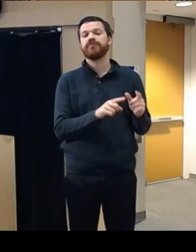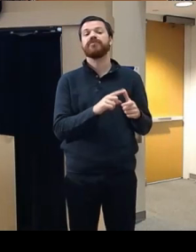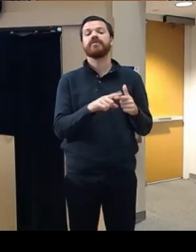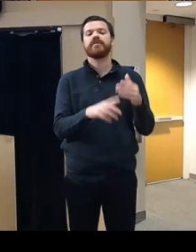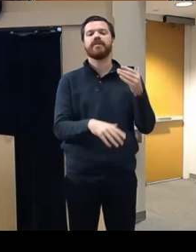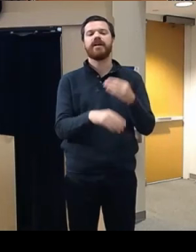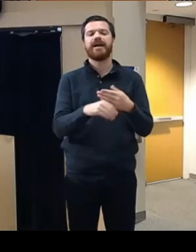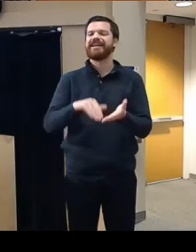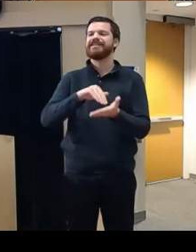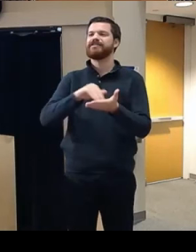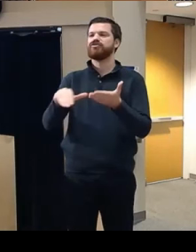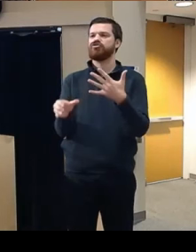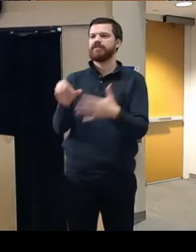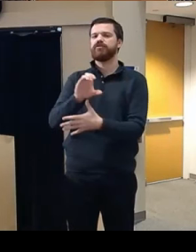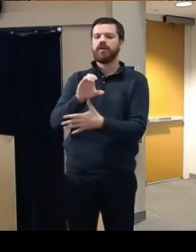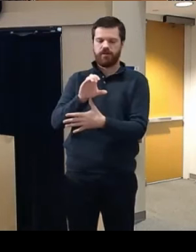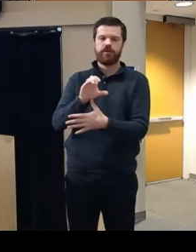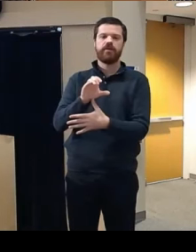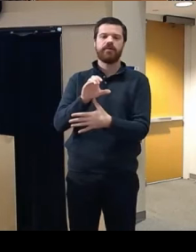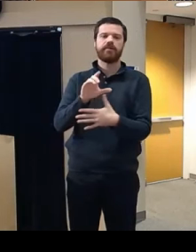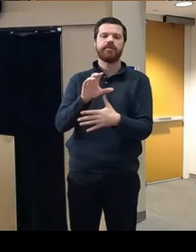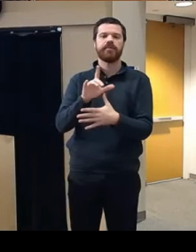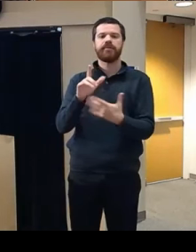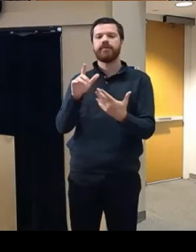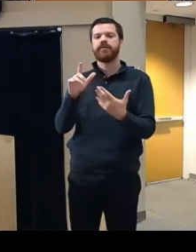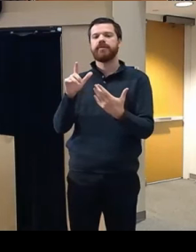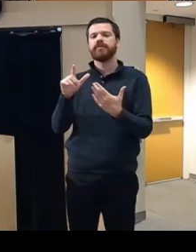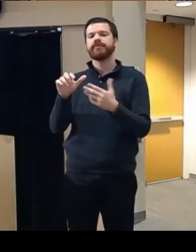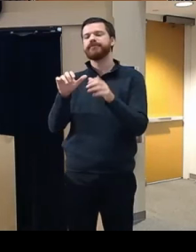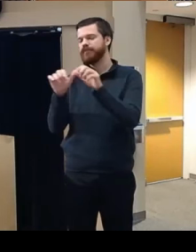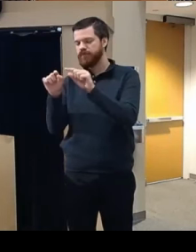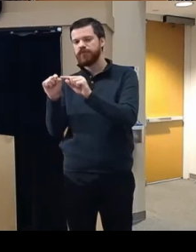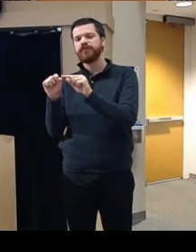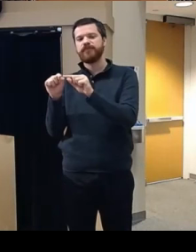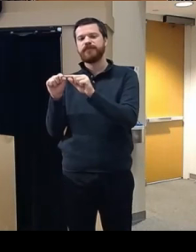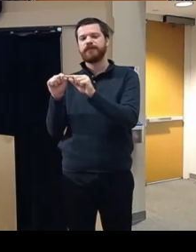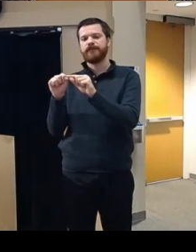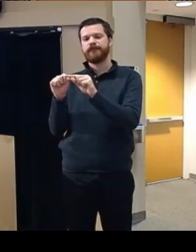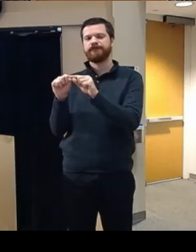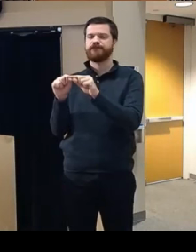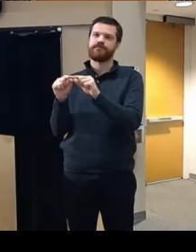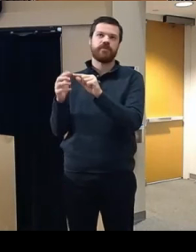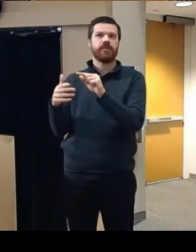criteria so for adult ambulatory they've selected to make this a wild card so um